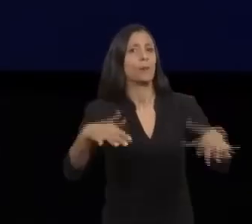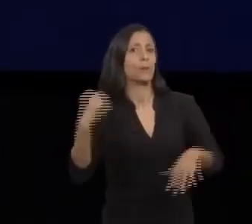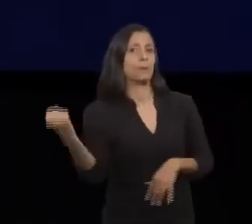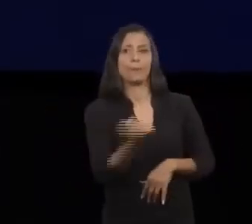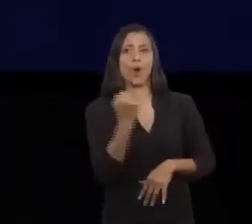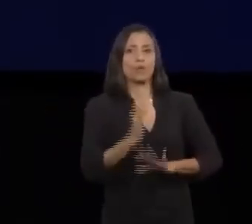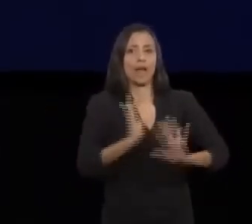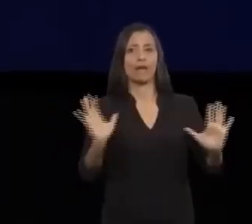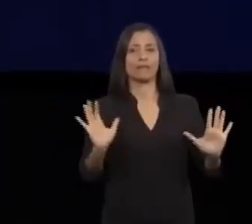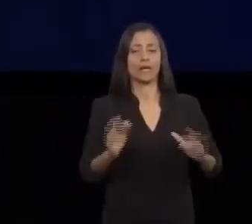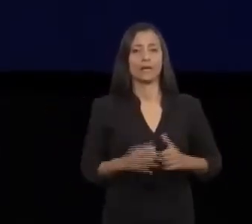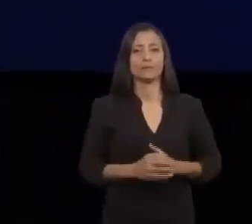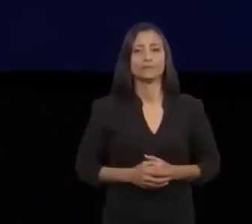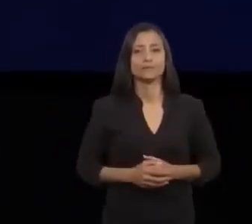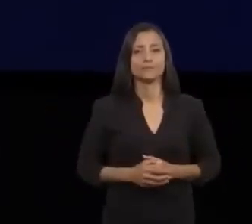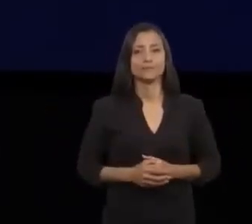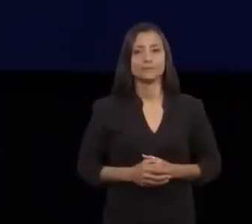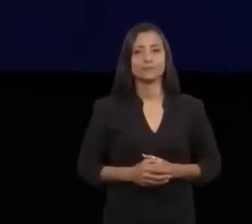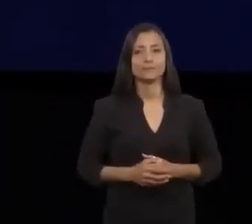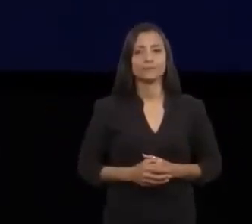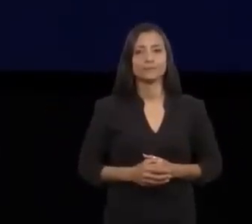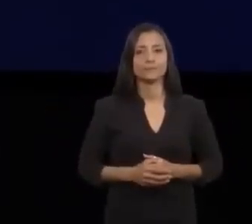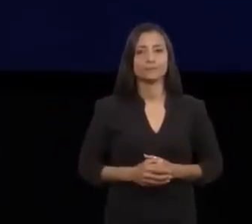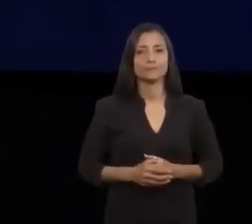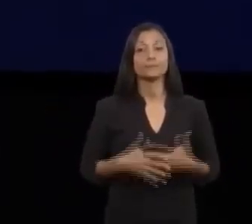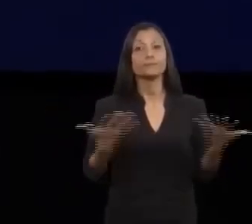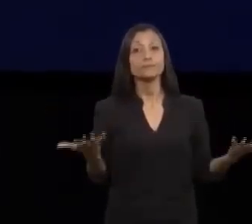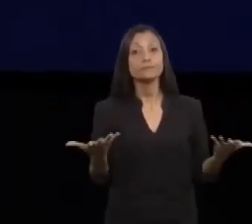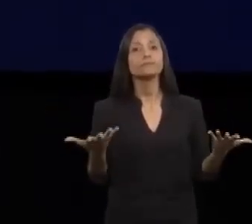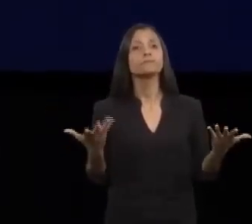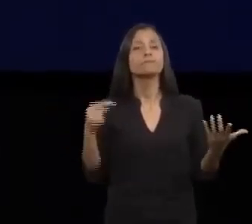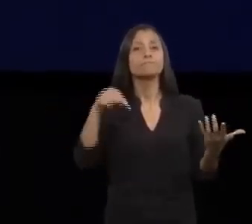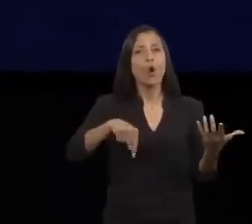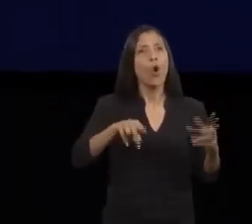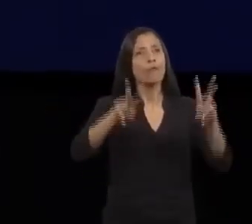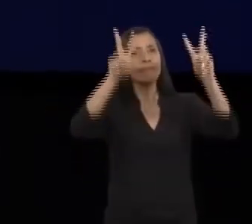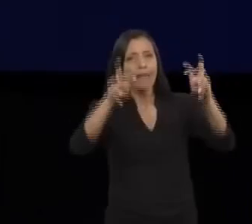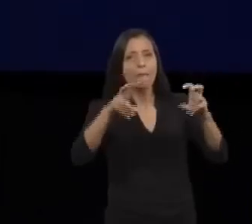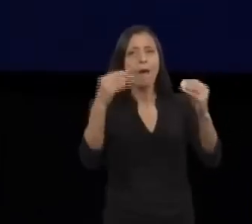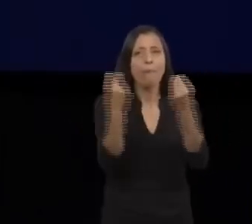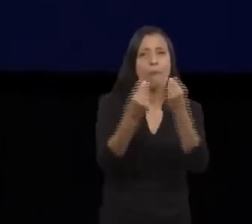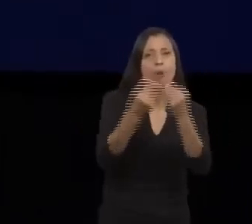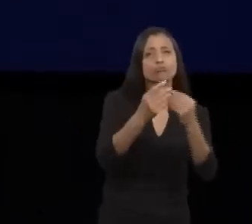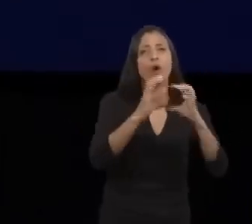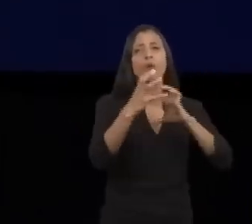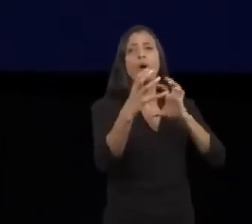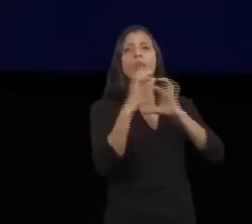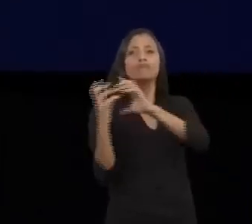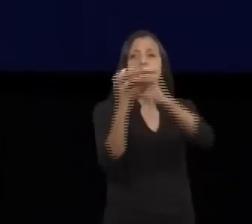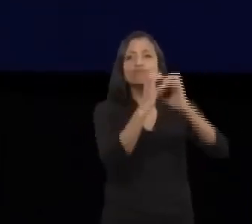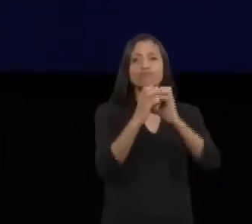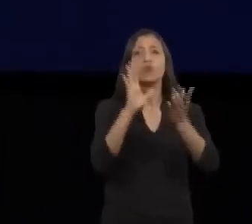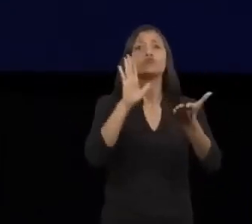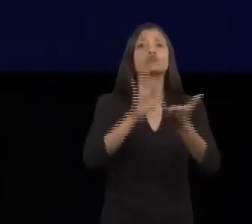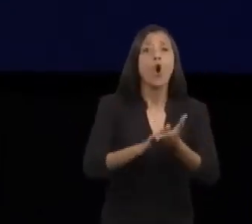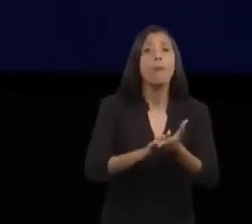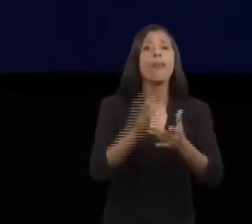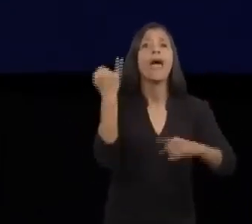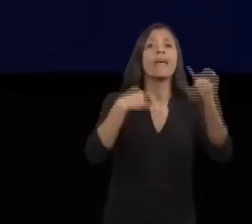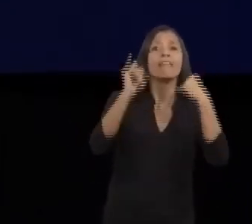and that there is a lot of debate today, which is about the volatility of the interest rate.